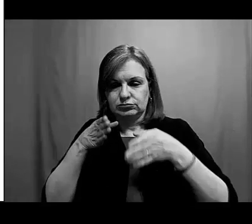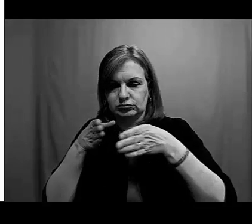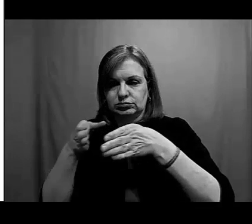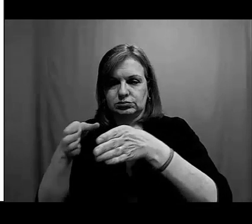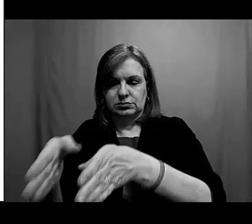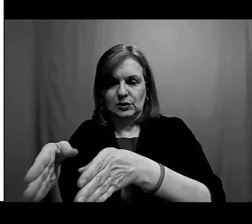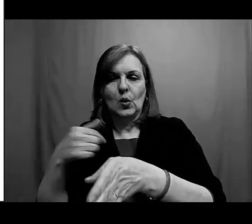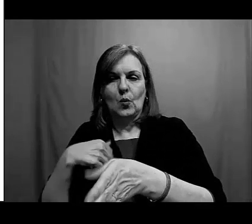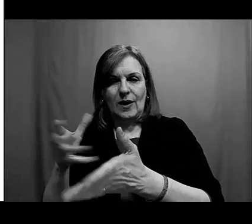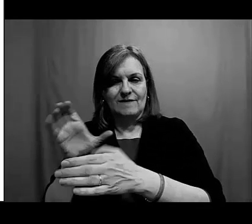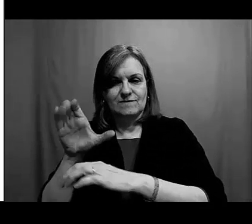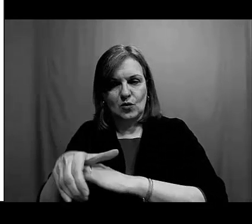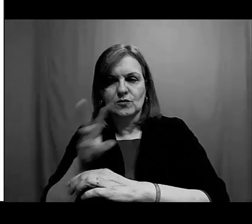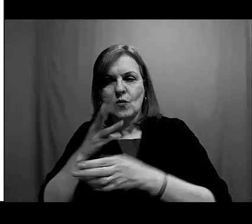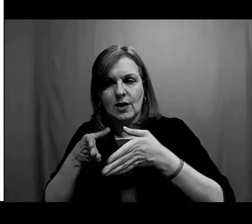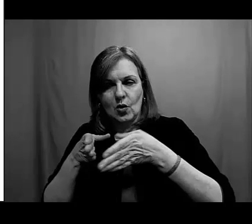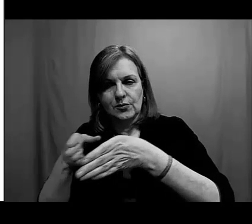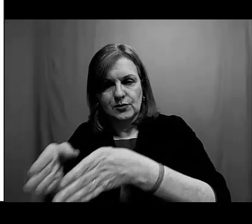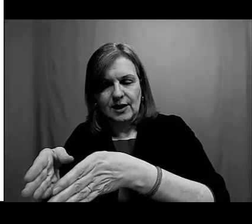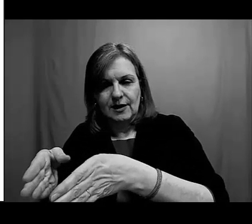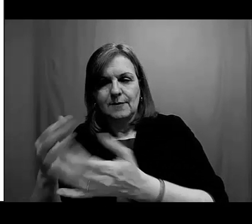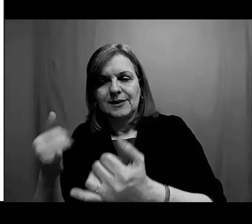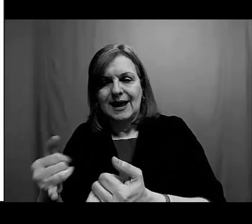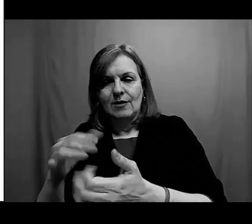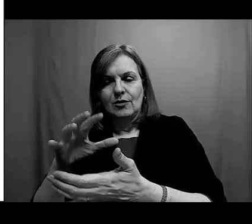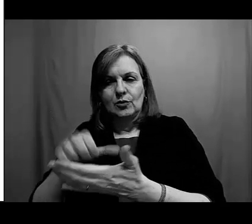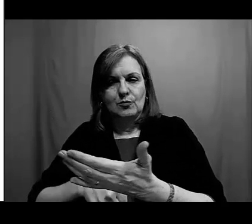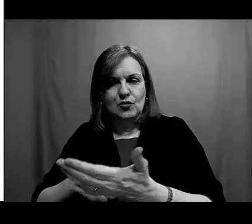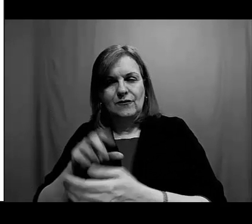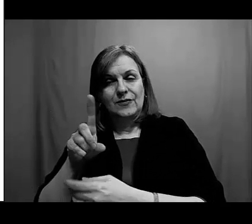where control structures had forced the water in to and now that the control structure has been removed